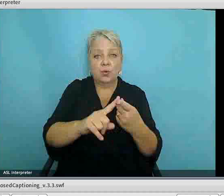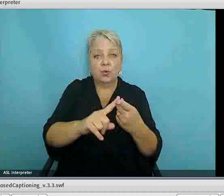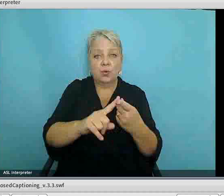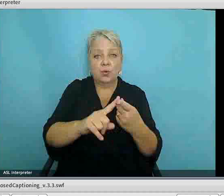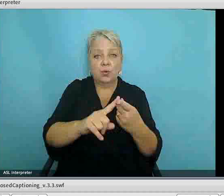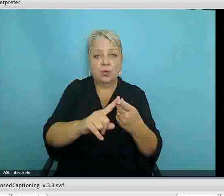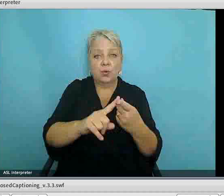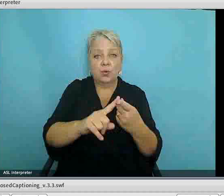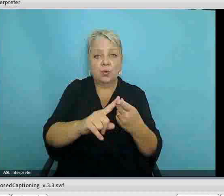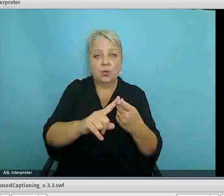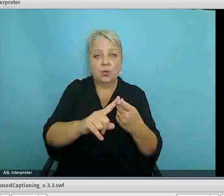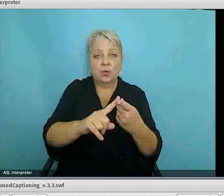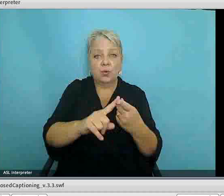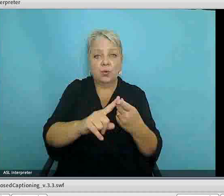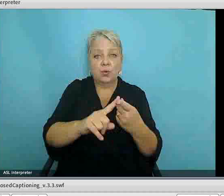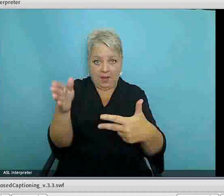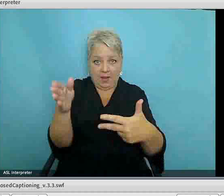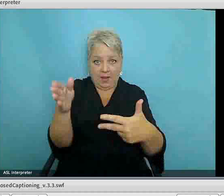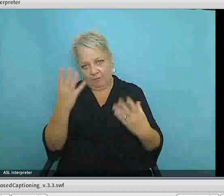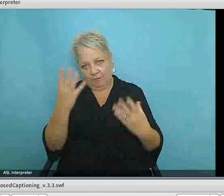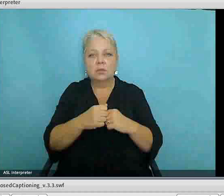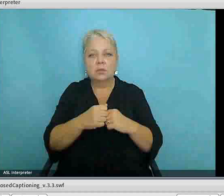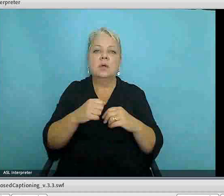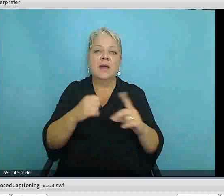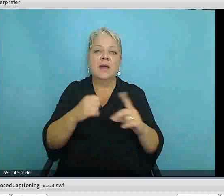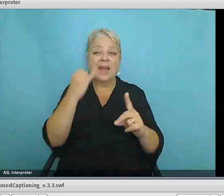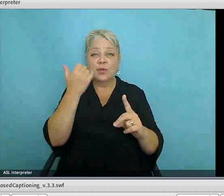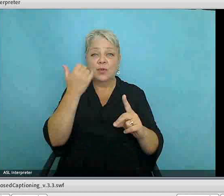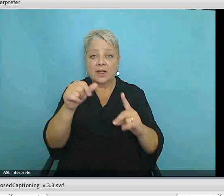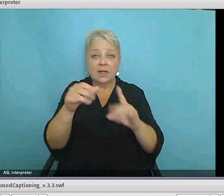this person and DDS and DMH.